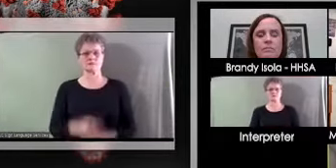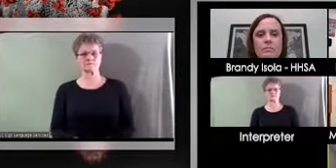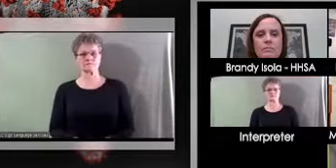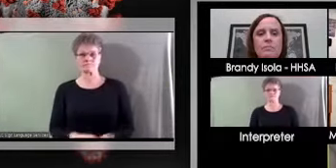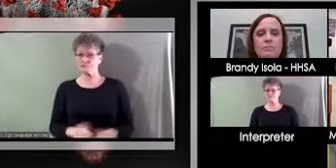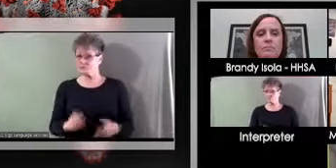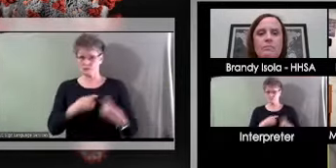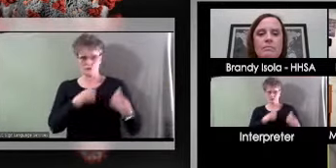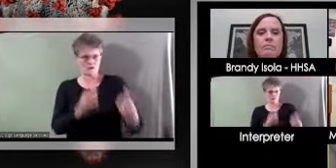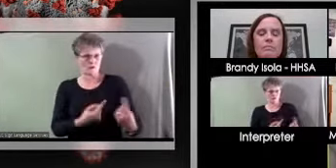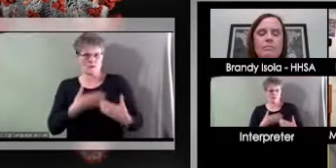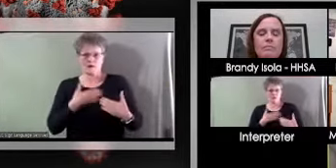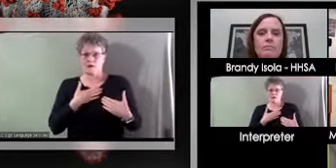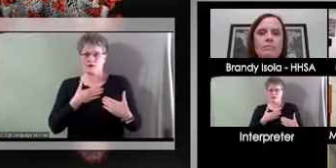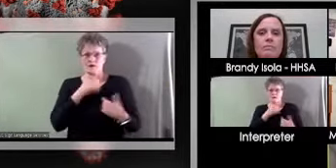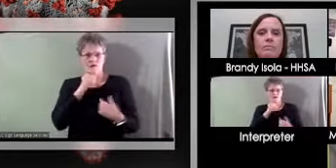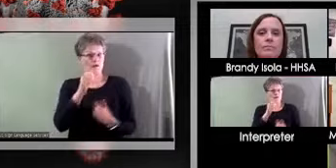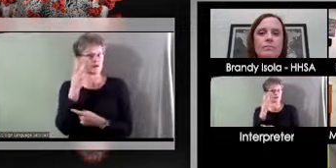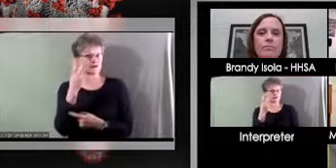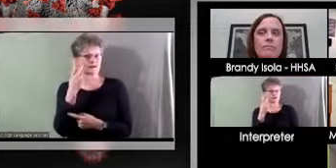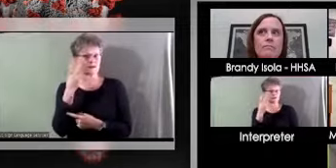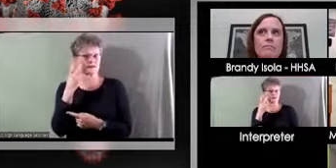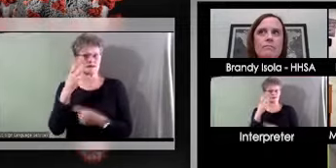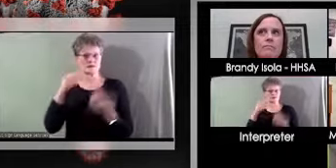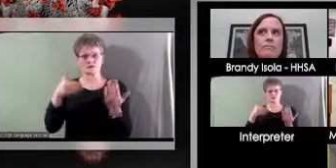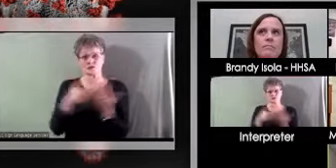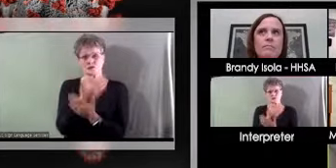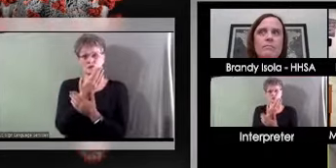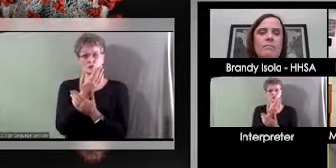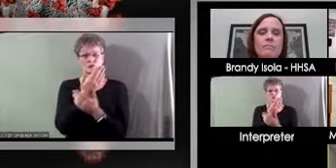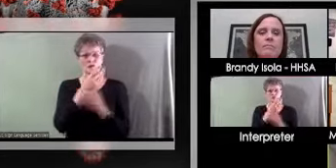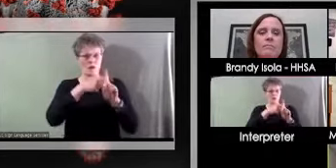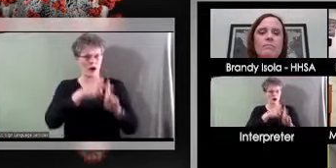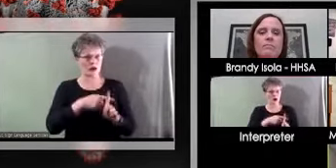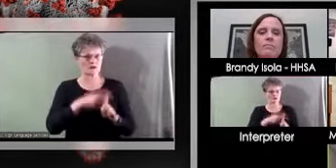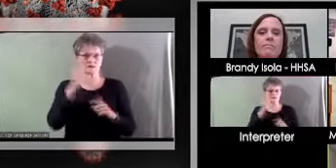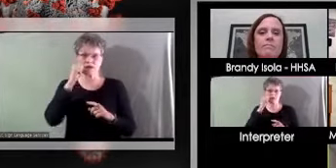know, daily and we'll continue to monitor that.